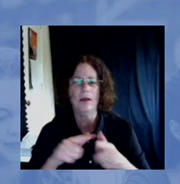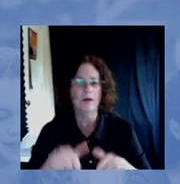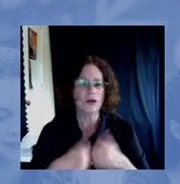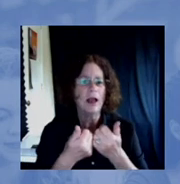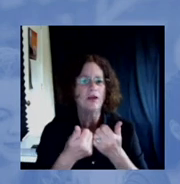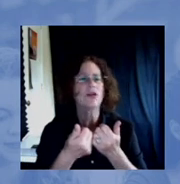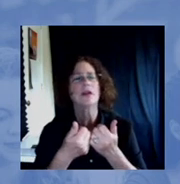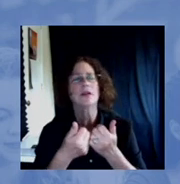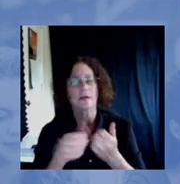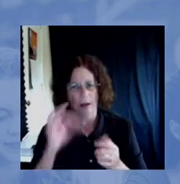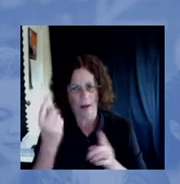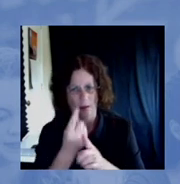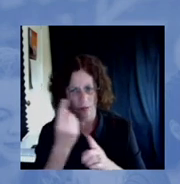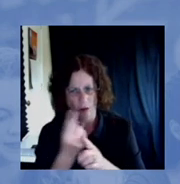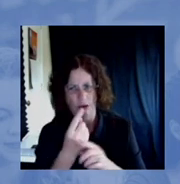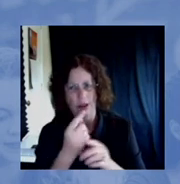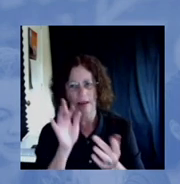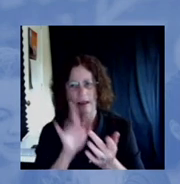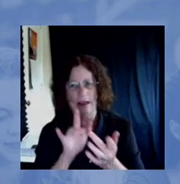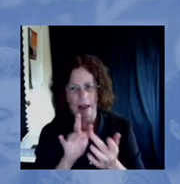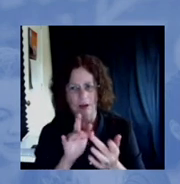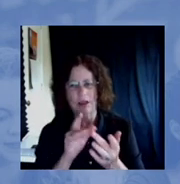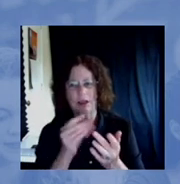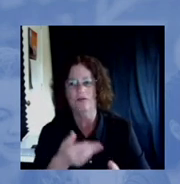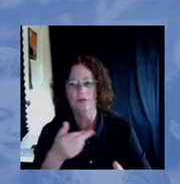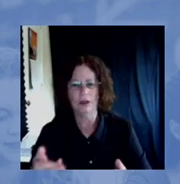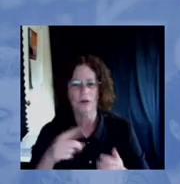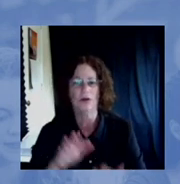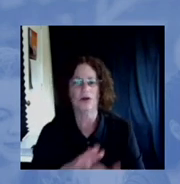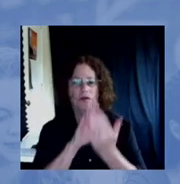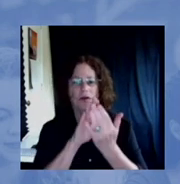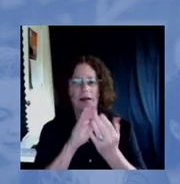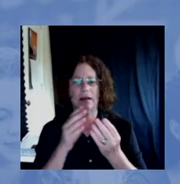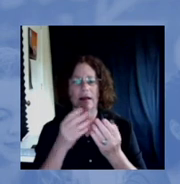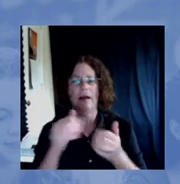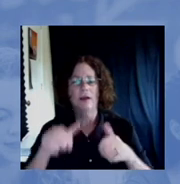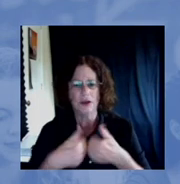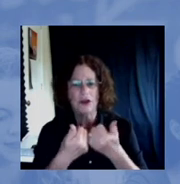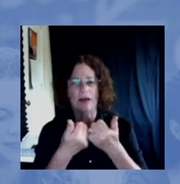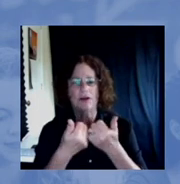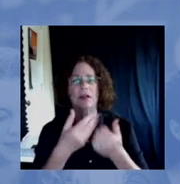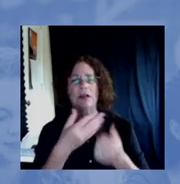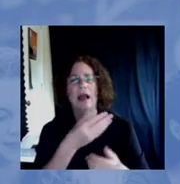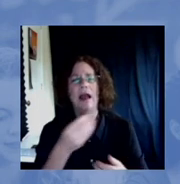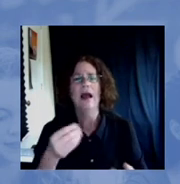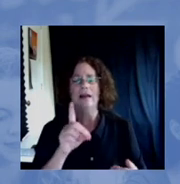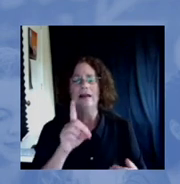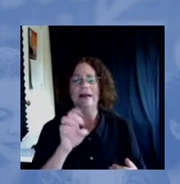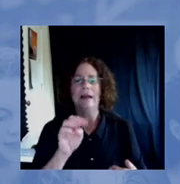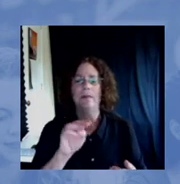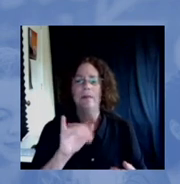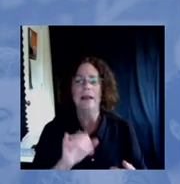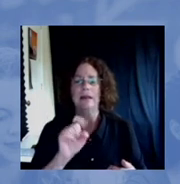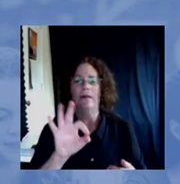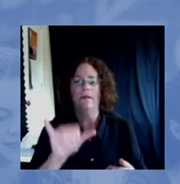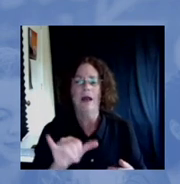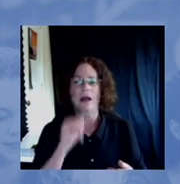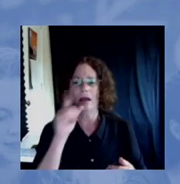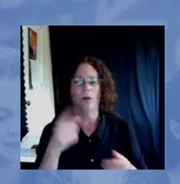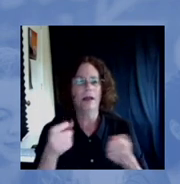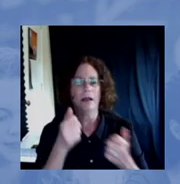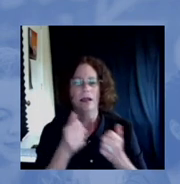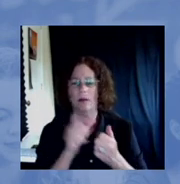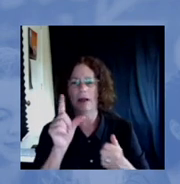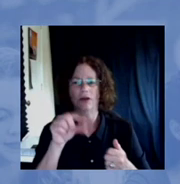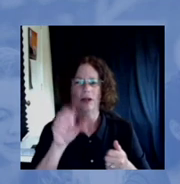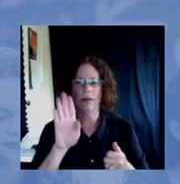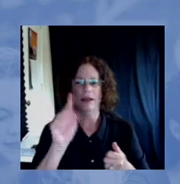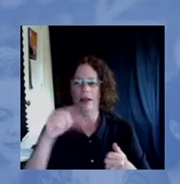CONNECTIONS TO ADDRESS THOSE CHALLENGES. AND LAST BUT NOT LEAST, THIS IS ABOUT DEMYSTIFYING